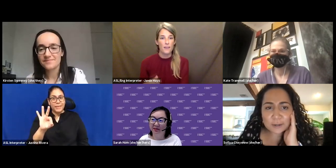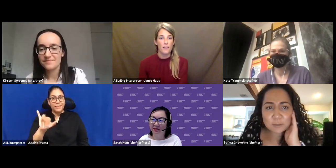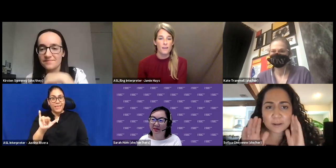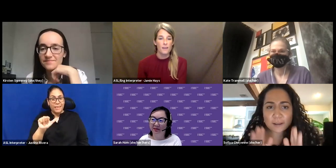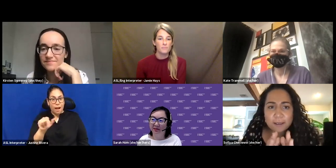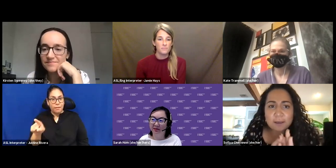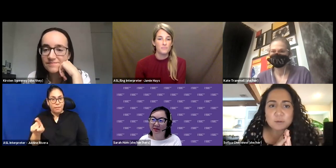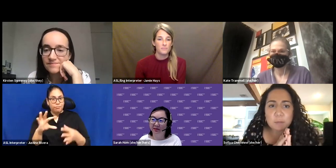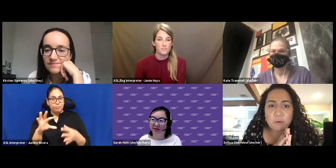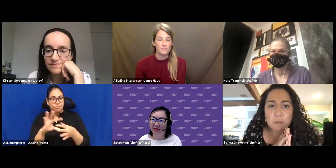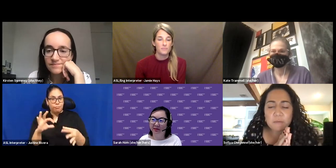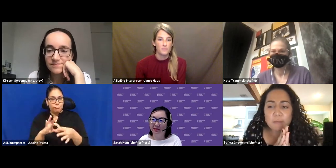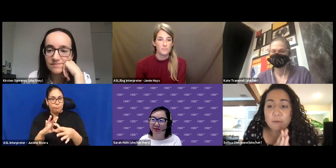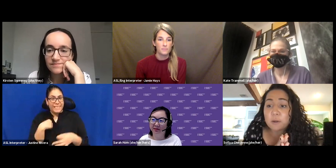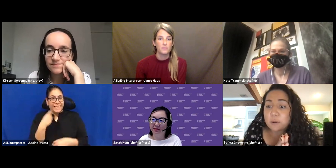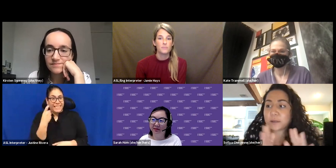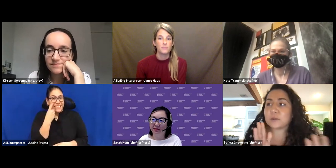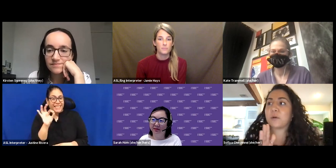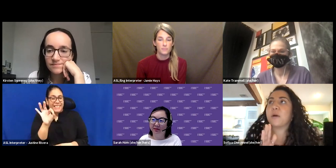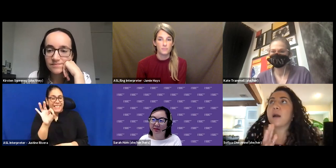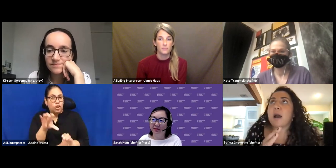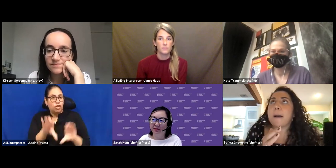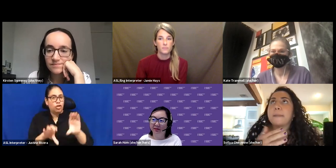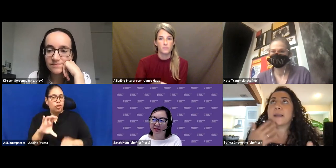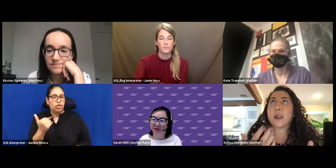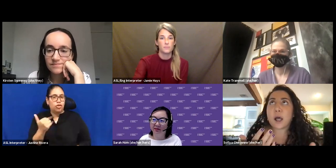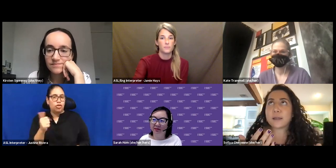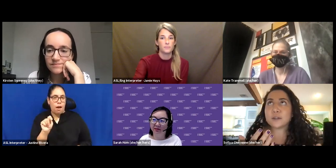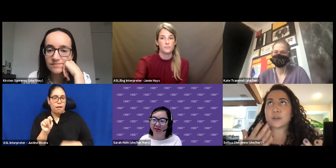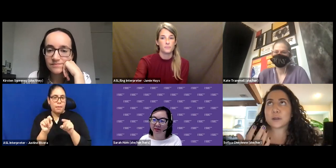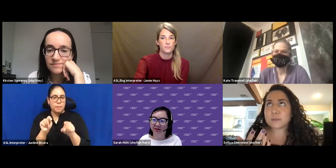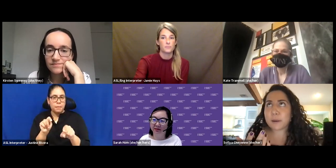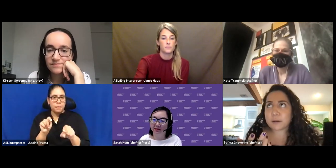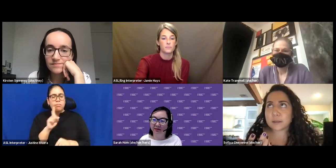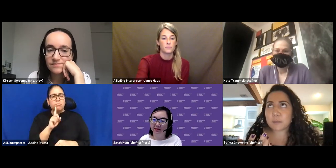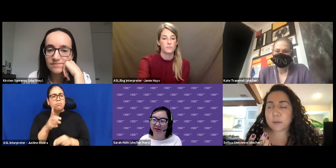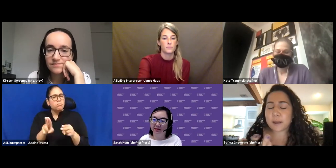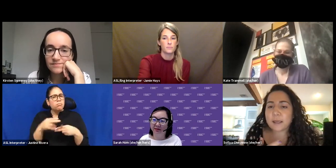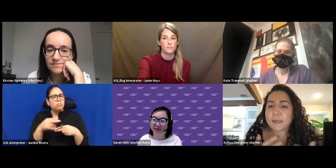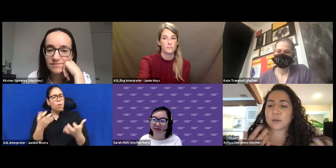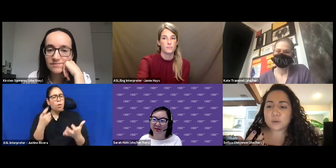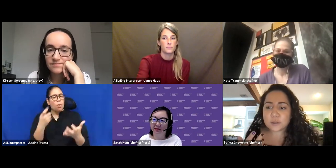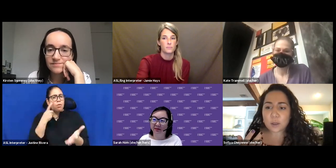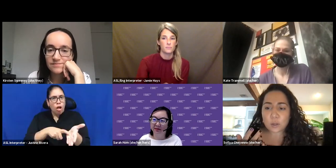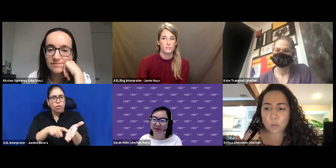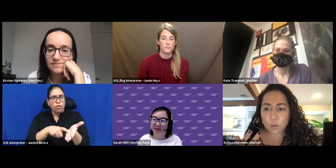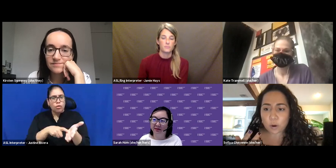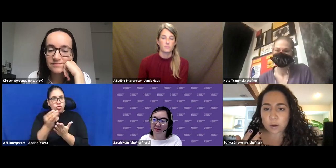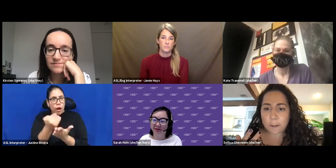I just want to interrupt before we move on very quickly to acknowledge a transparency moment and that I use the word